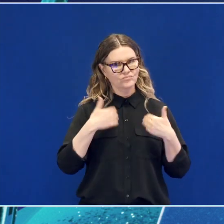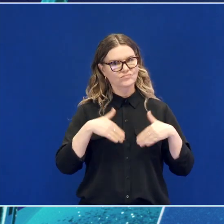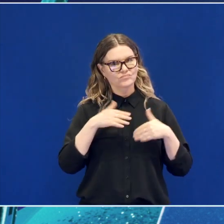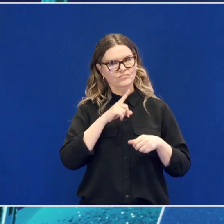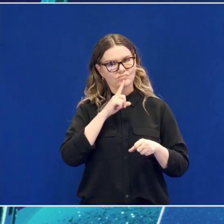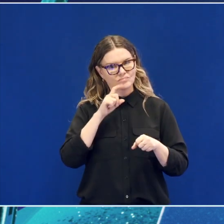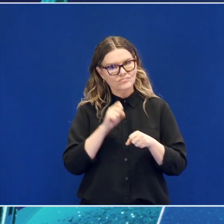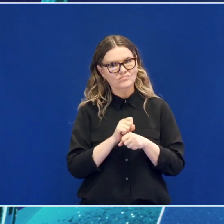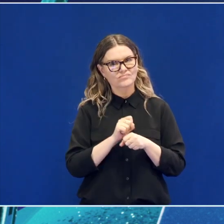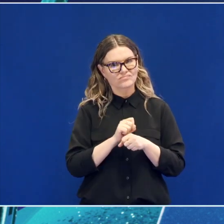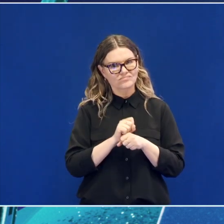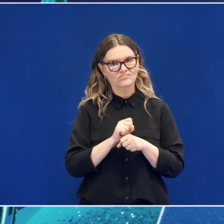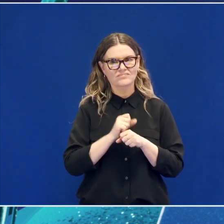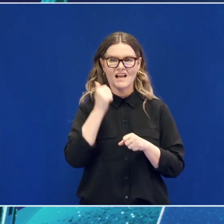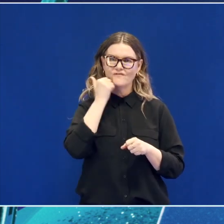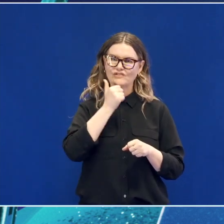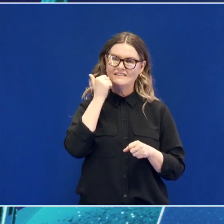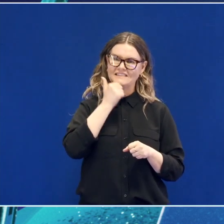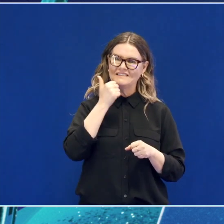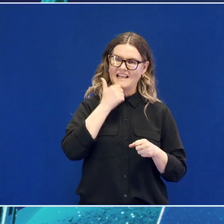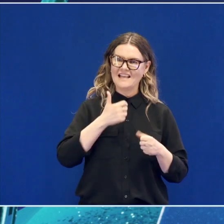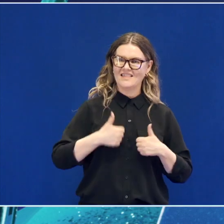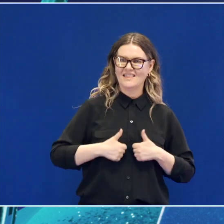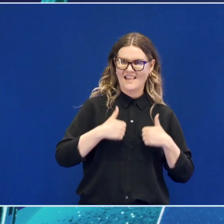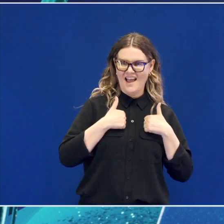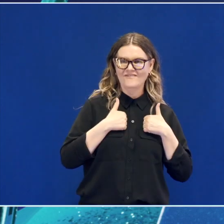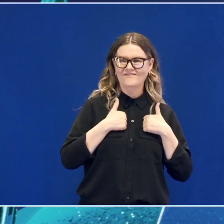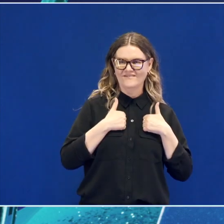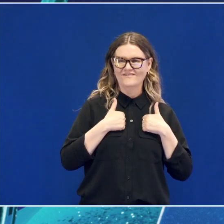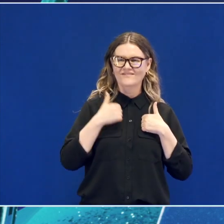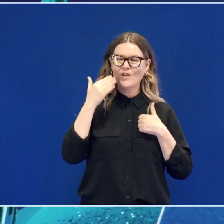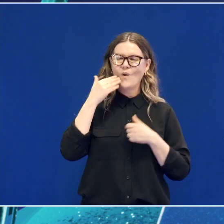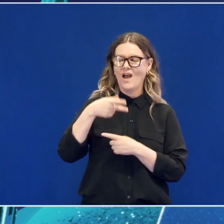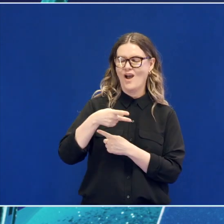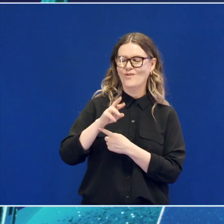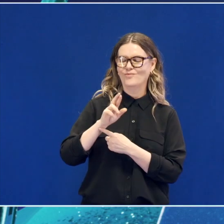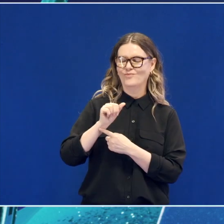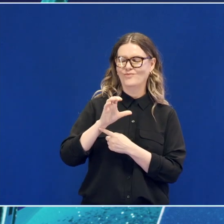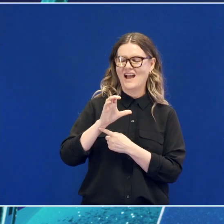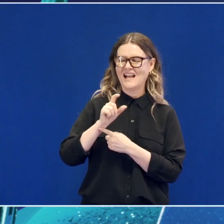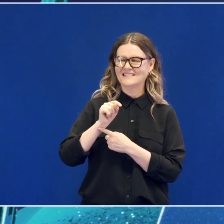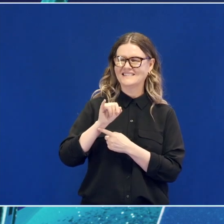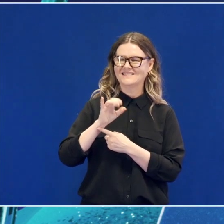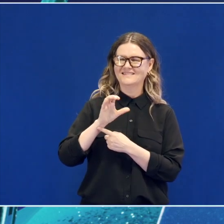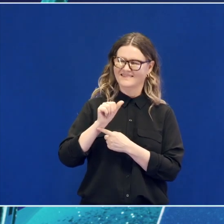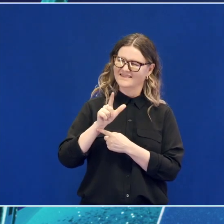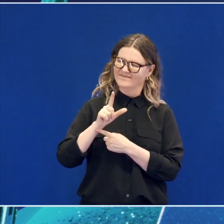it also needs to be practical, so. Yes. Navin. So my name is Navin Thadani.